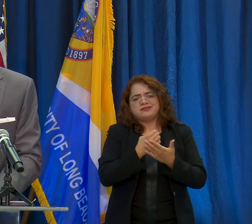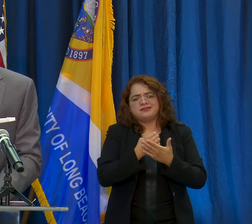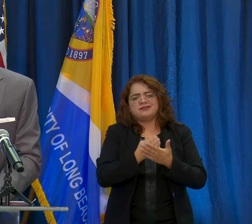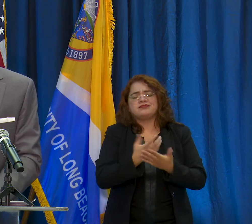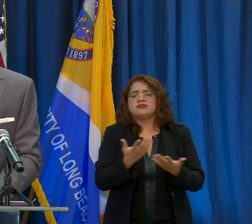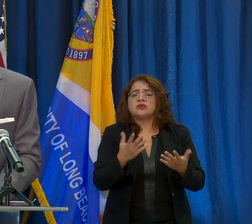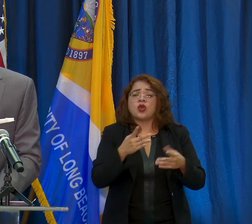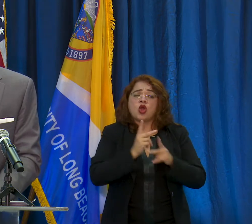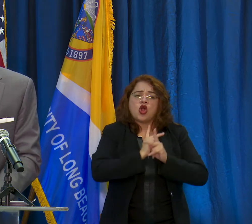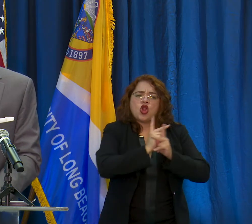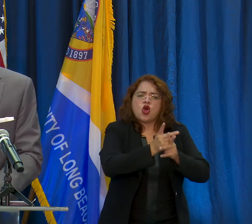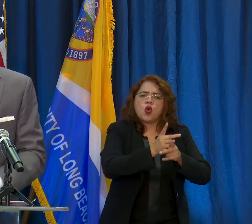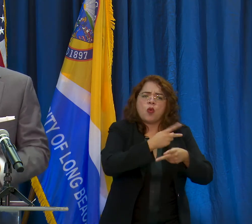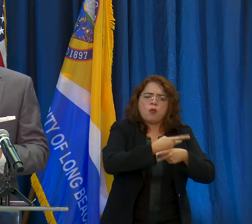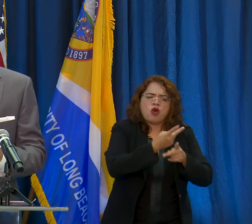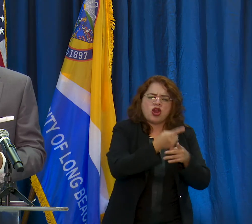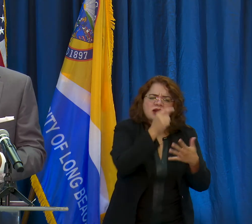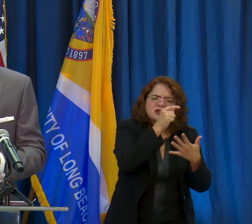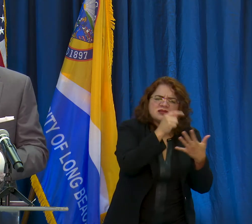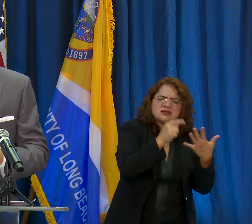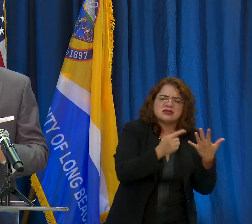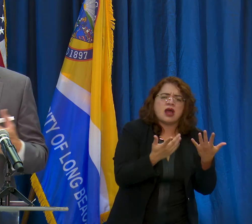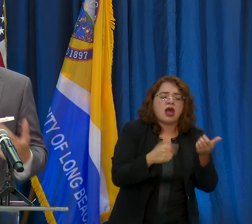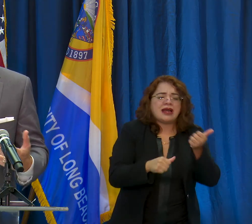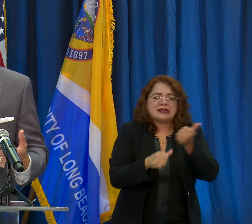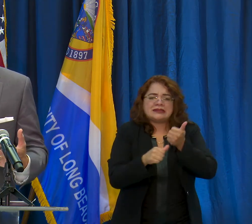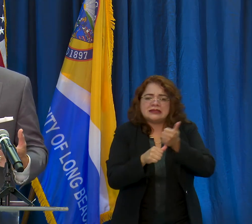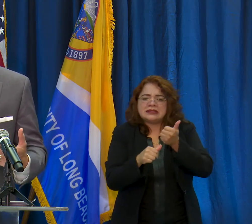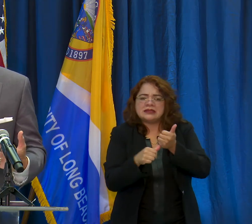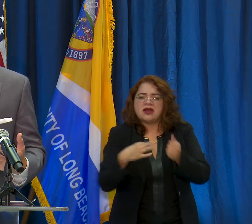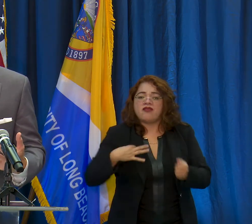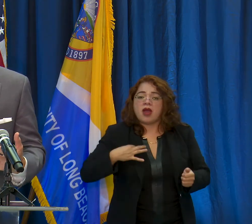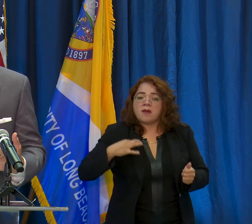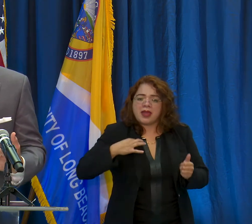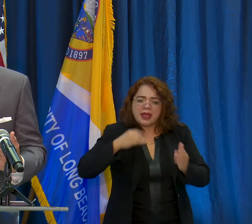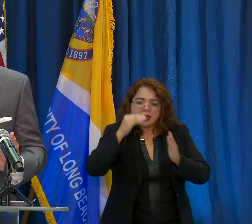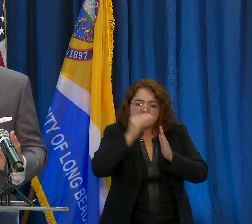products and offer assistance in the application for loans, they'll